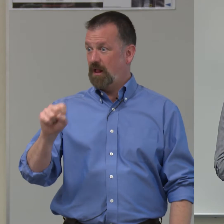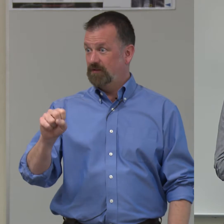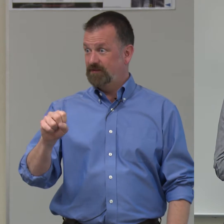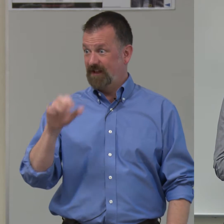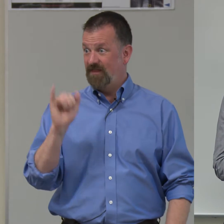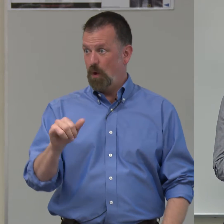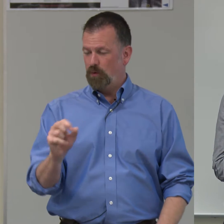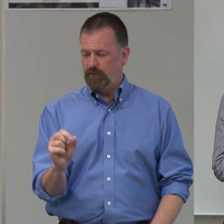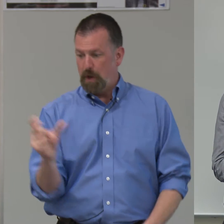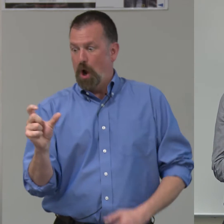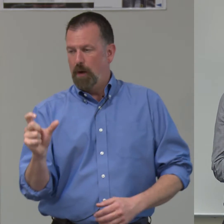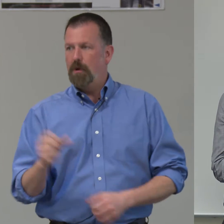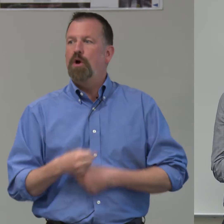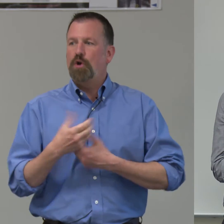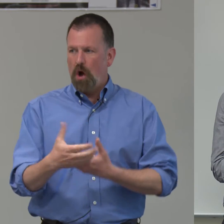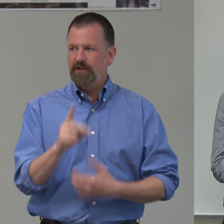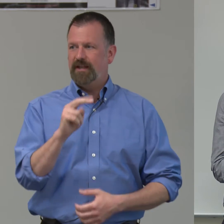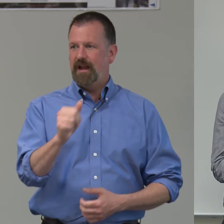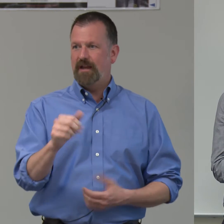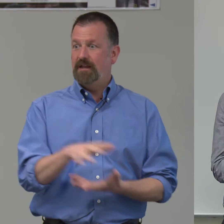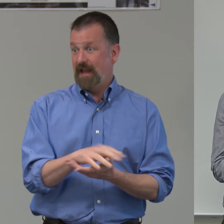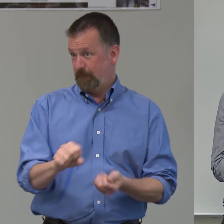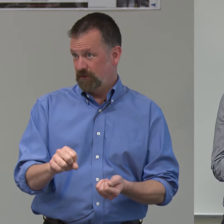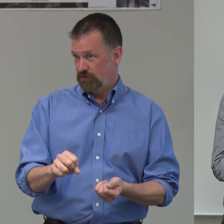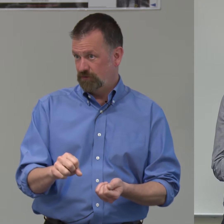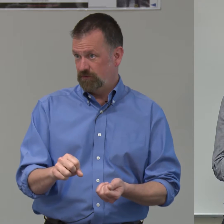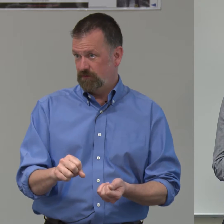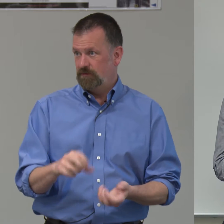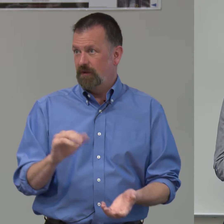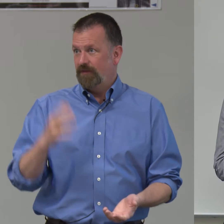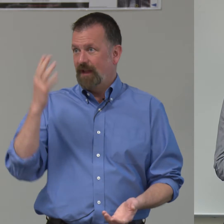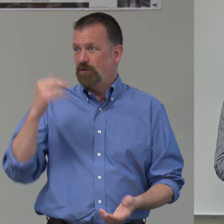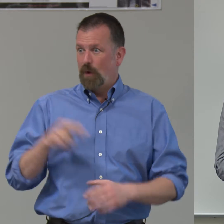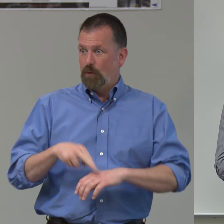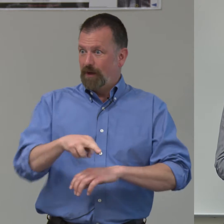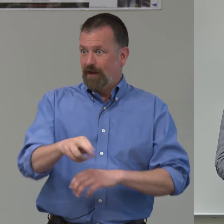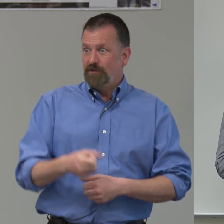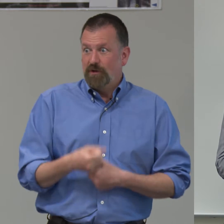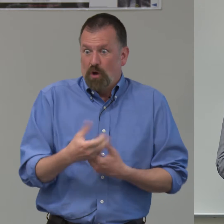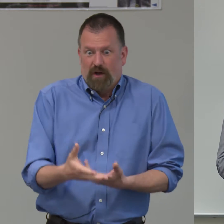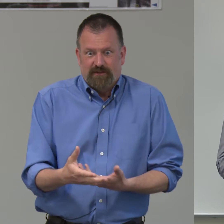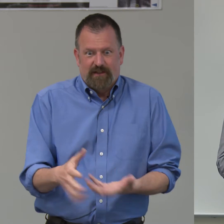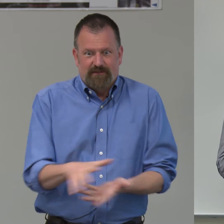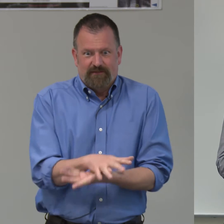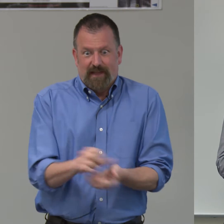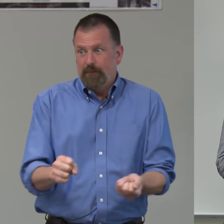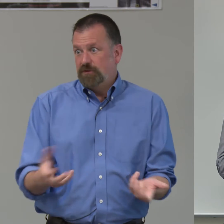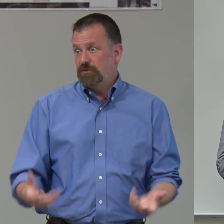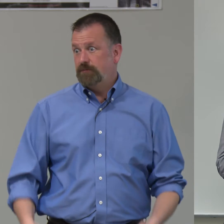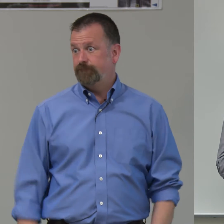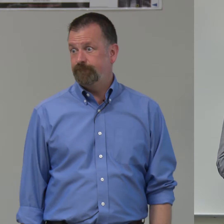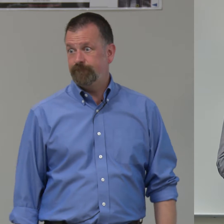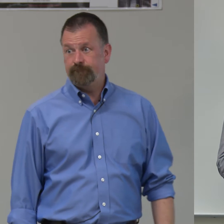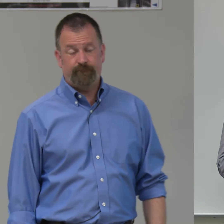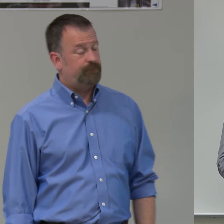that actually damage the DNA and why radiation causes the damage that it does,